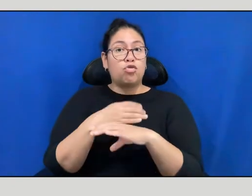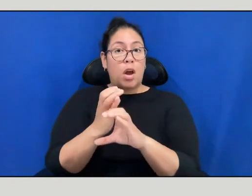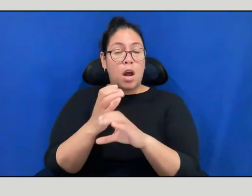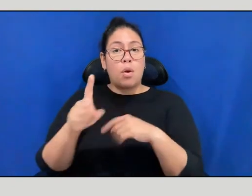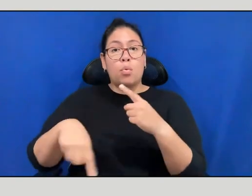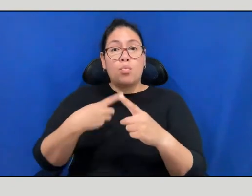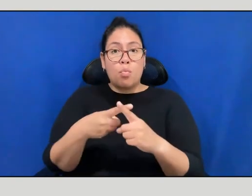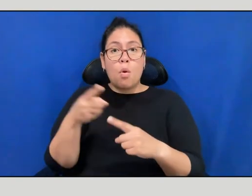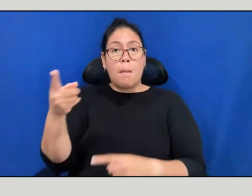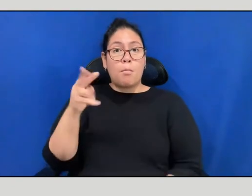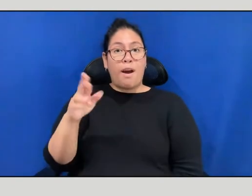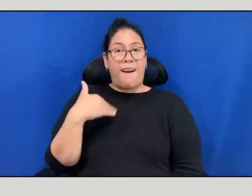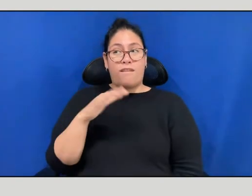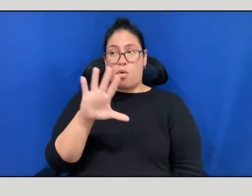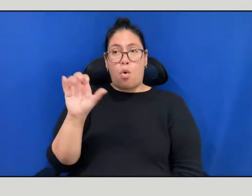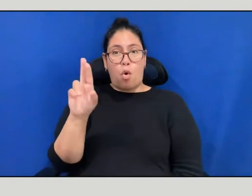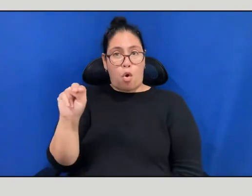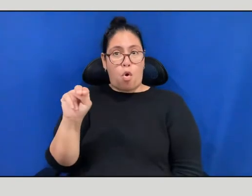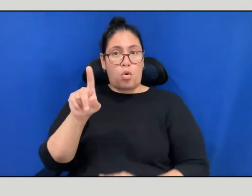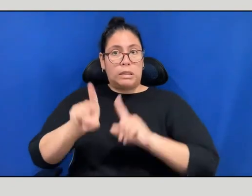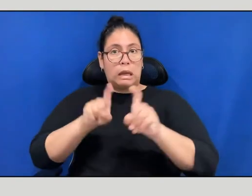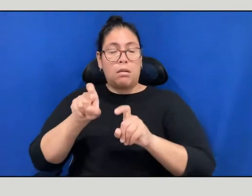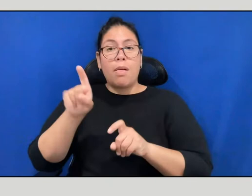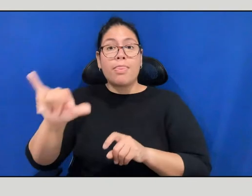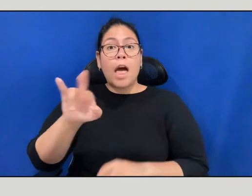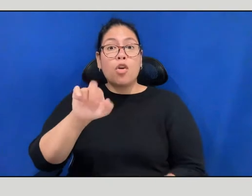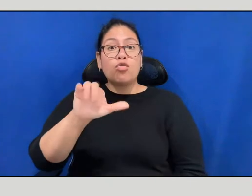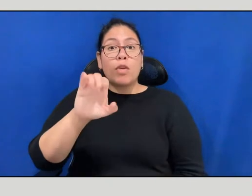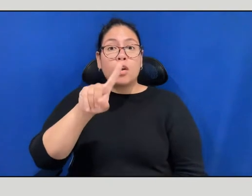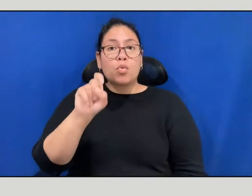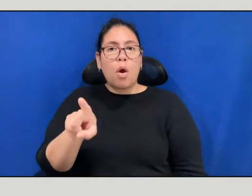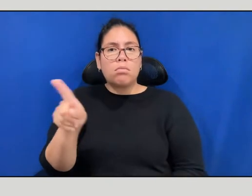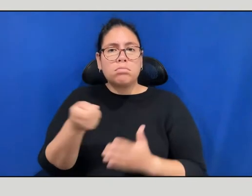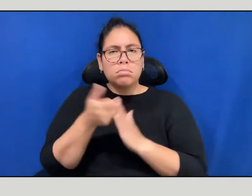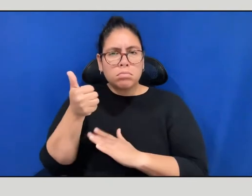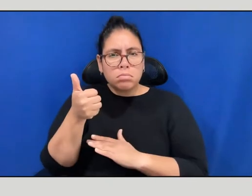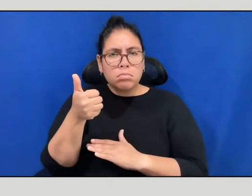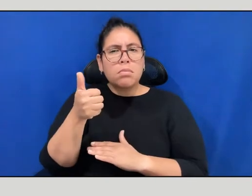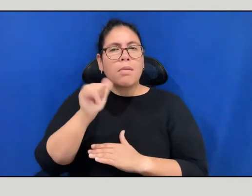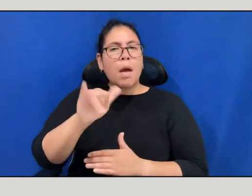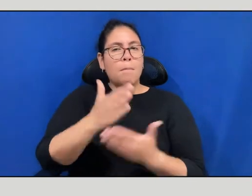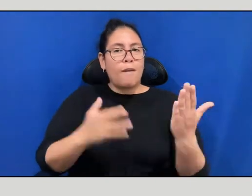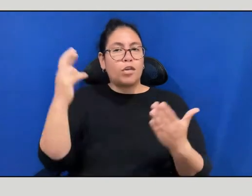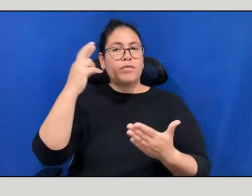the race question was omitted, and that's part of why, when the race question gets put back in,